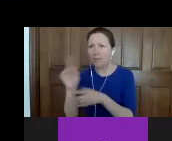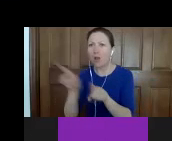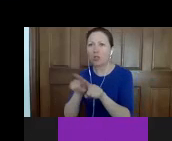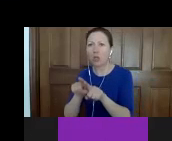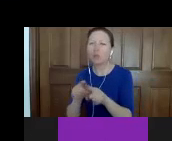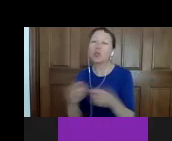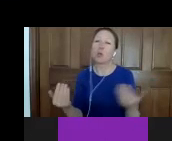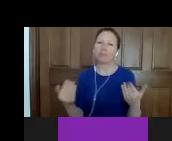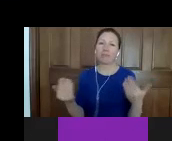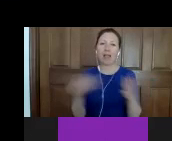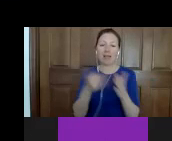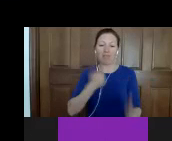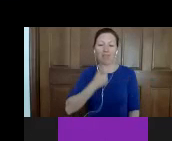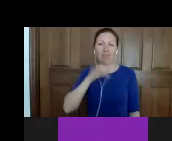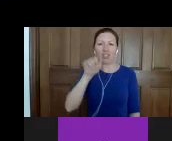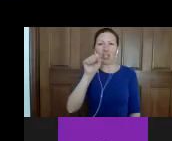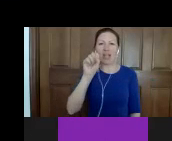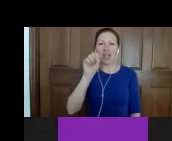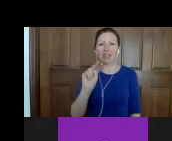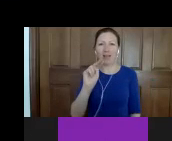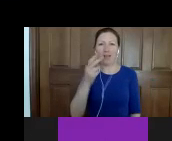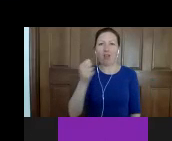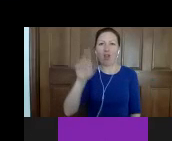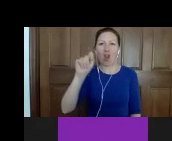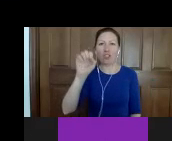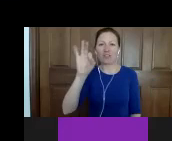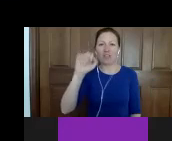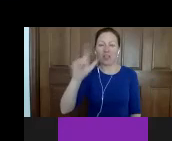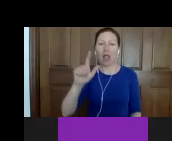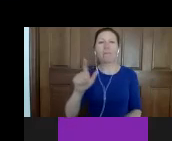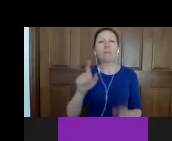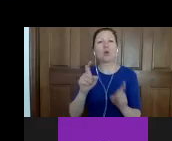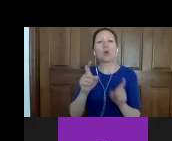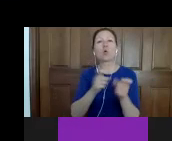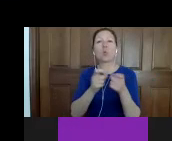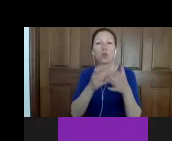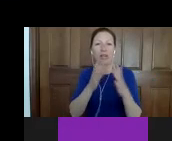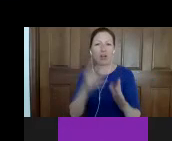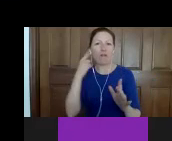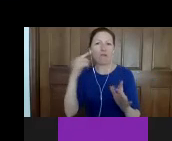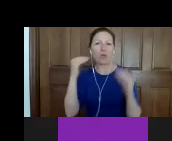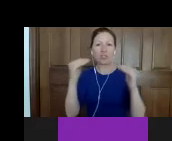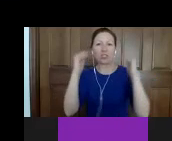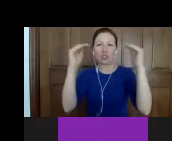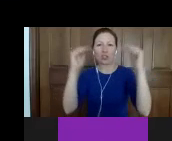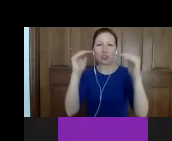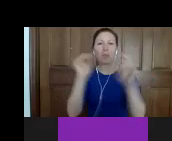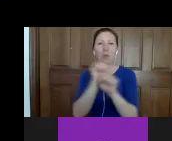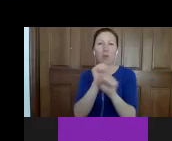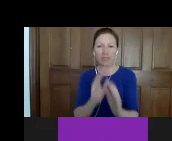adult career services coordinator with Starkloff. I encourage you to visit our website or give